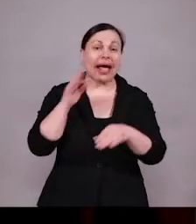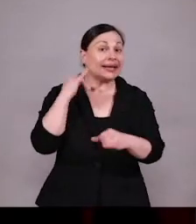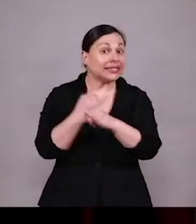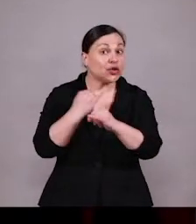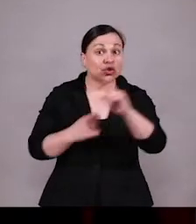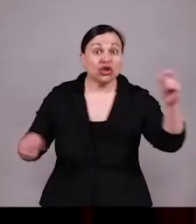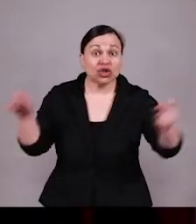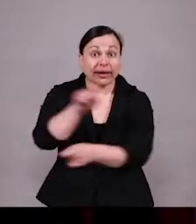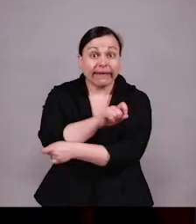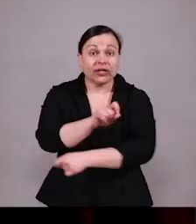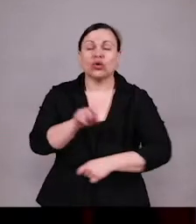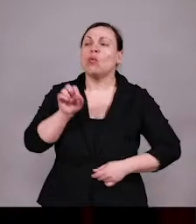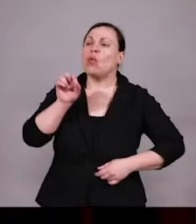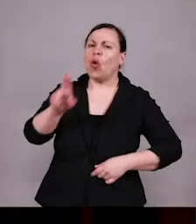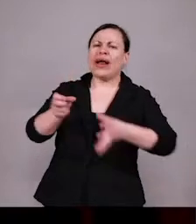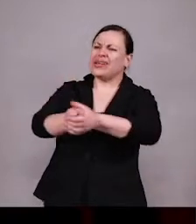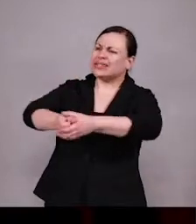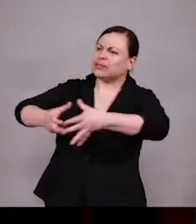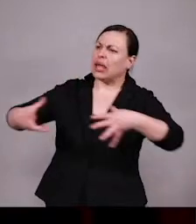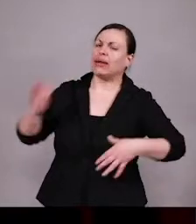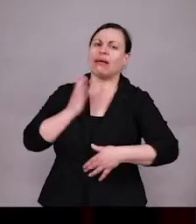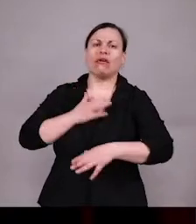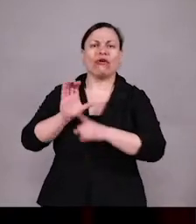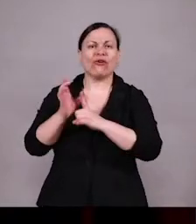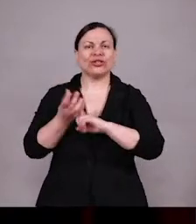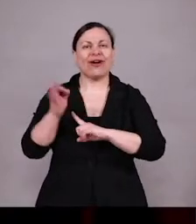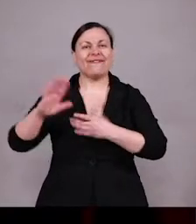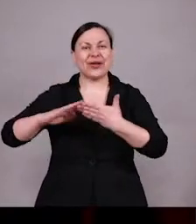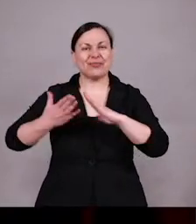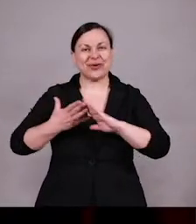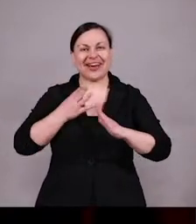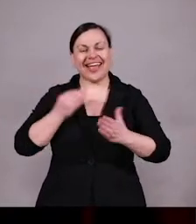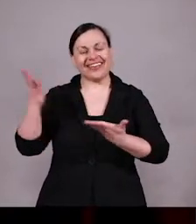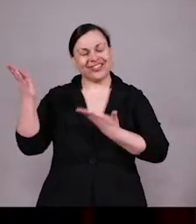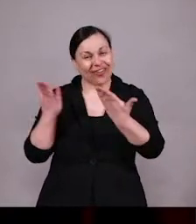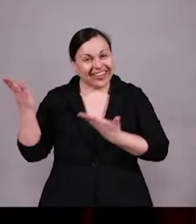and institutional change; or expanding our culture of community and community service,